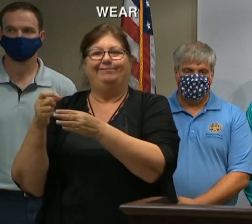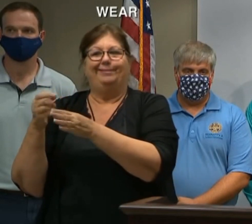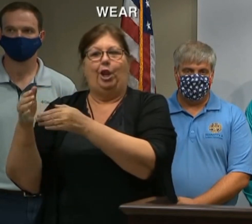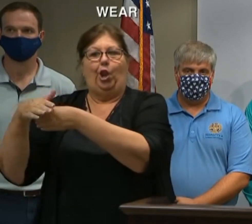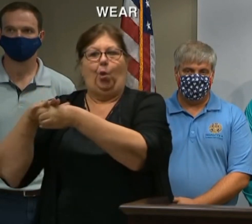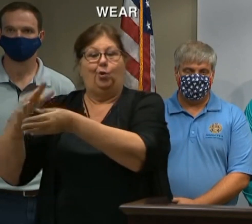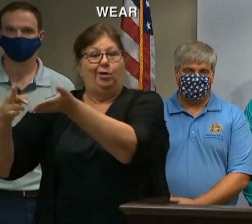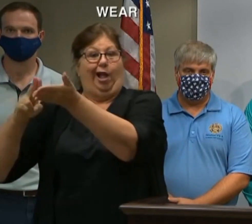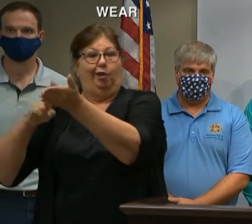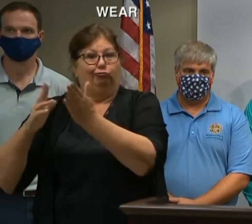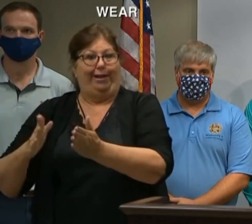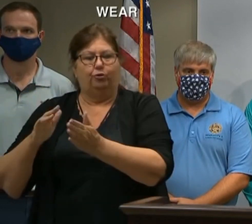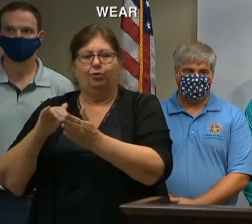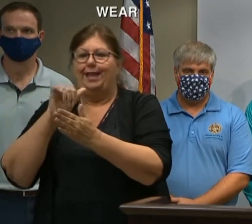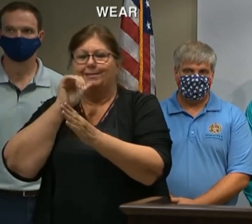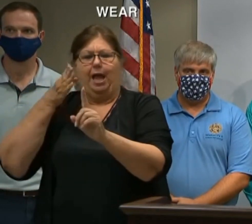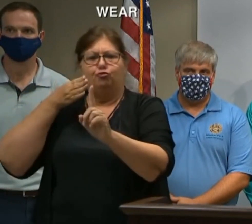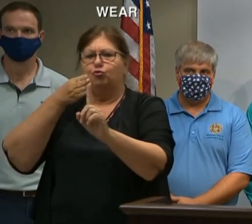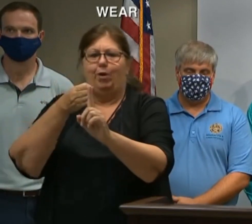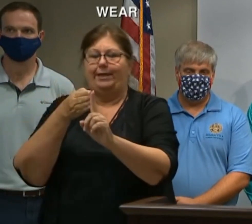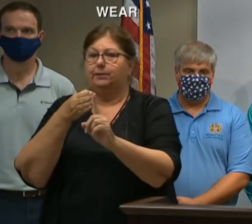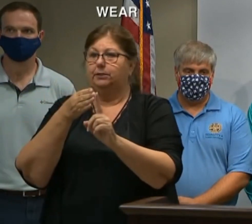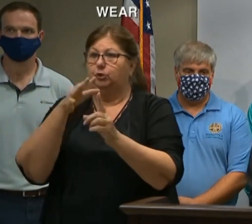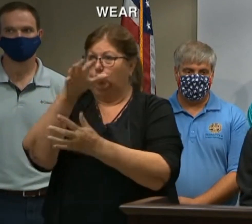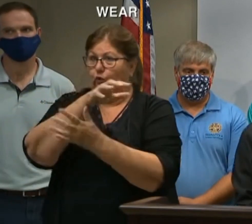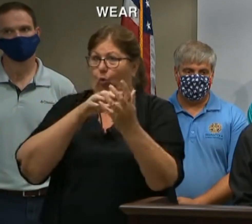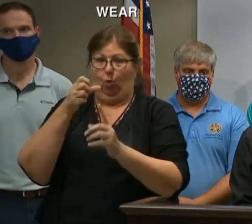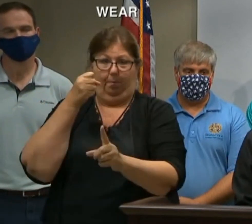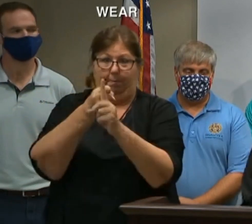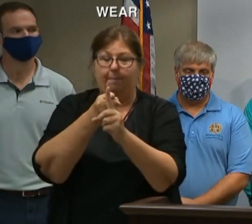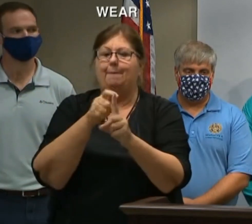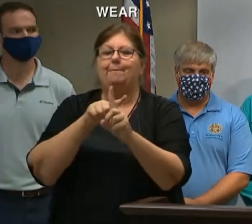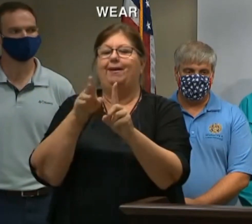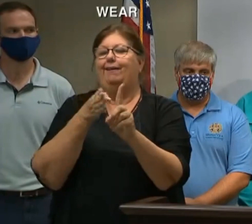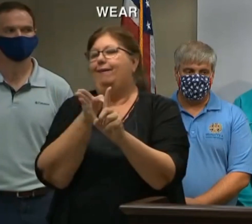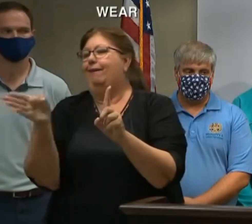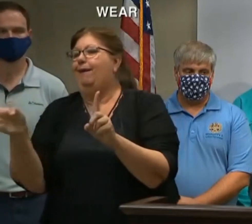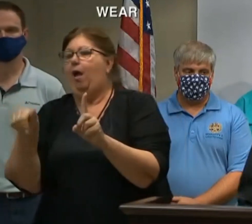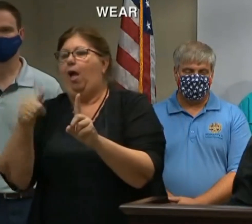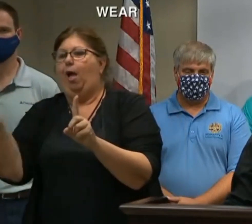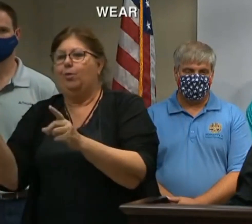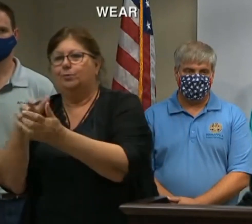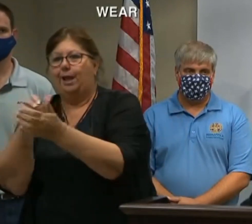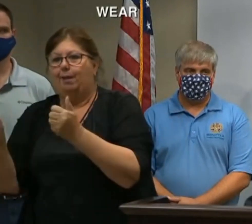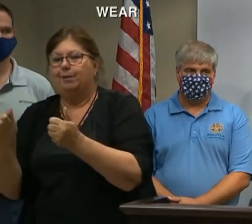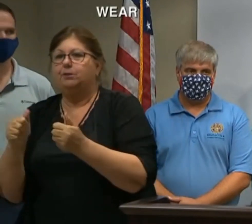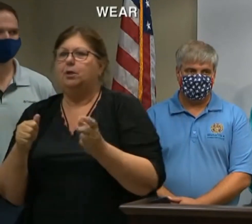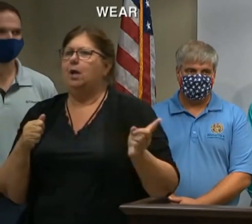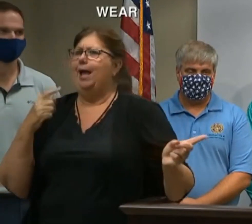does that affect um in the funding or reimbursements or is that something you can speak to yeah i hadn't heard about the barges i'm just